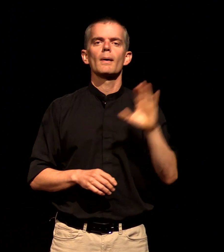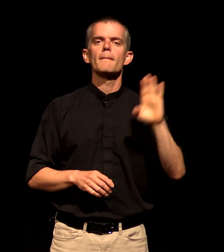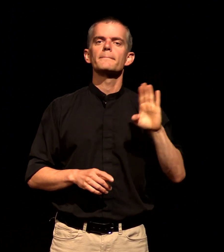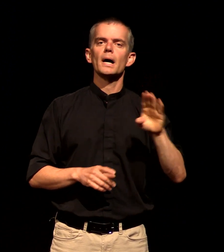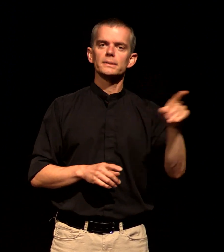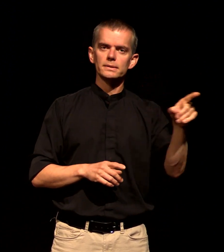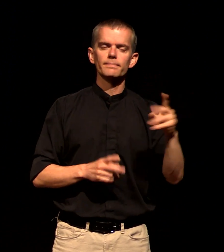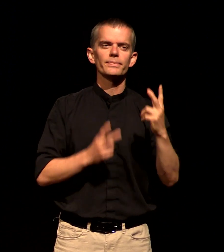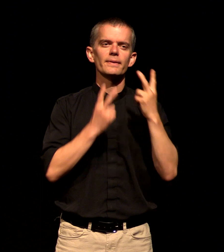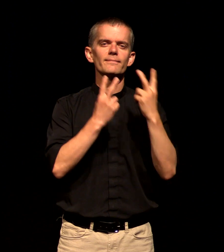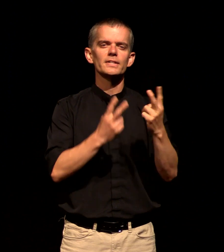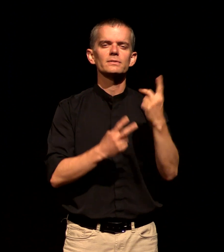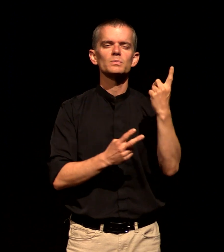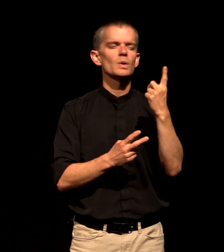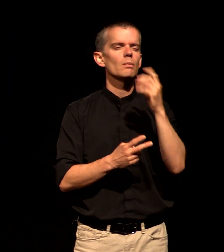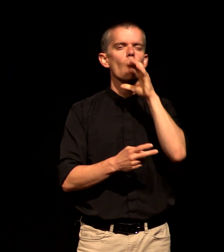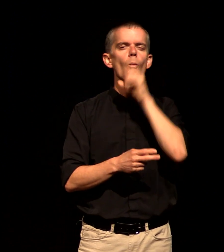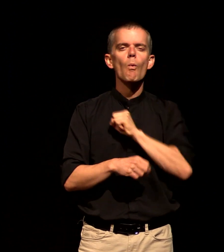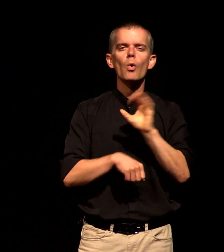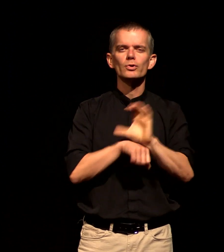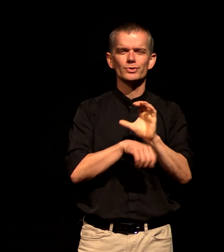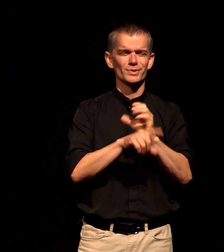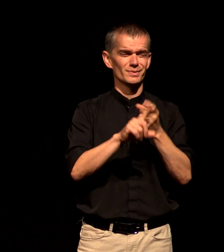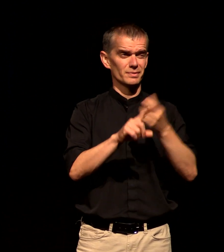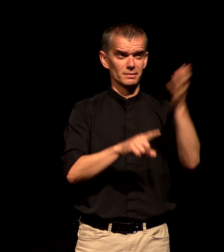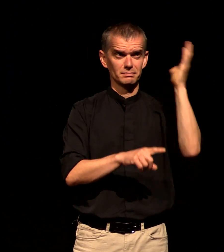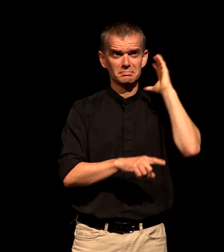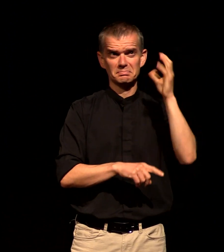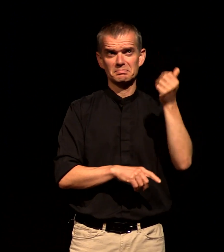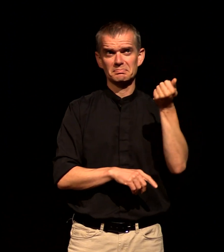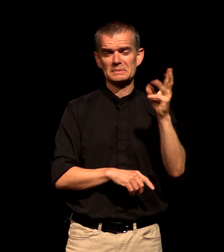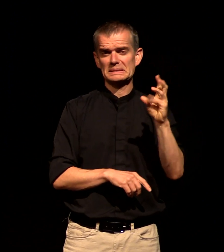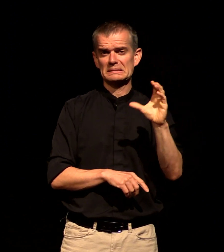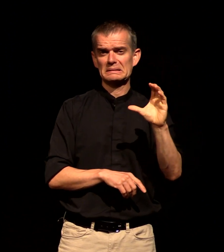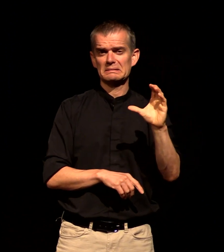was fantastic. In Boston, we visited an old church dating